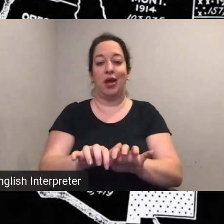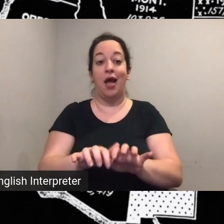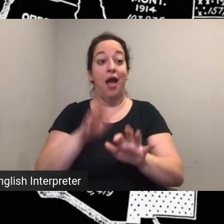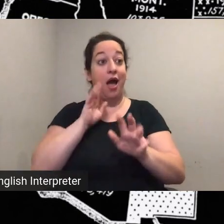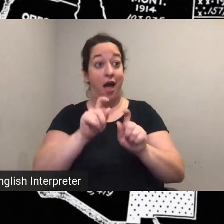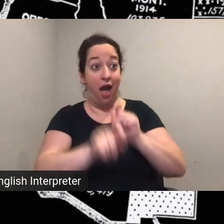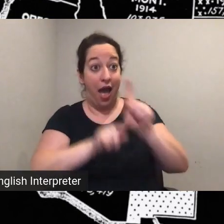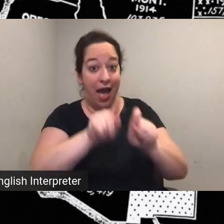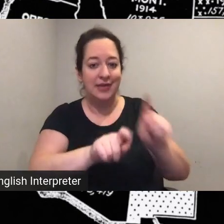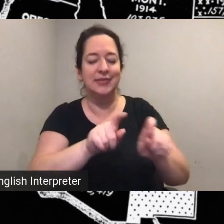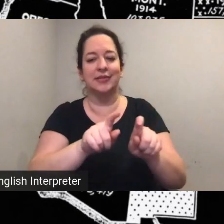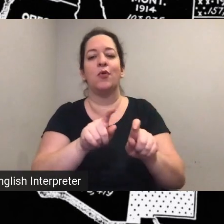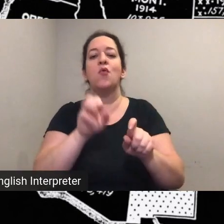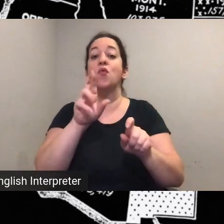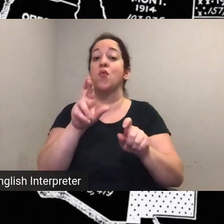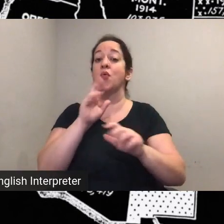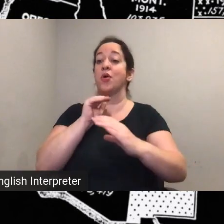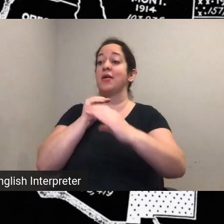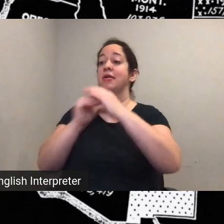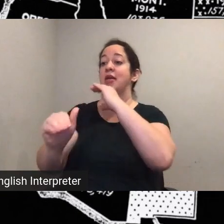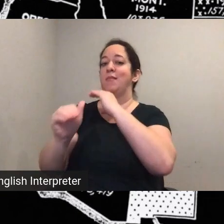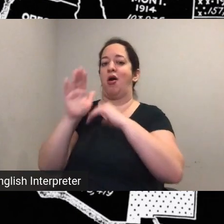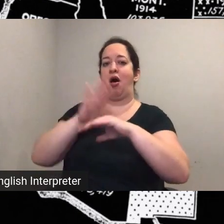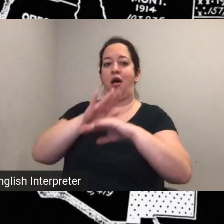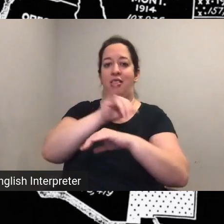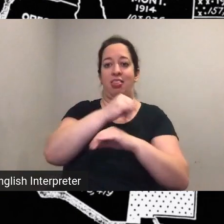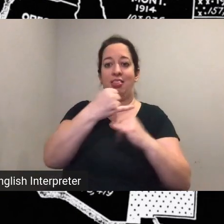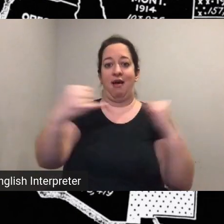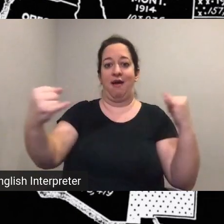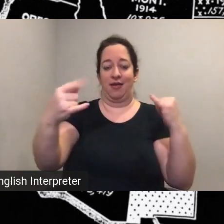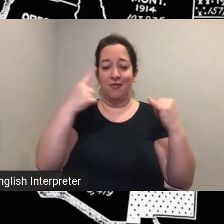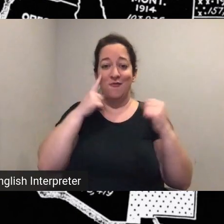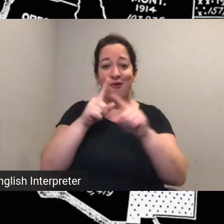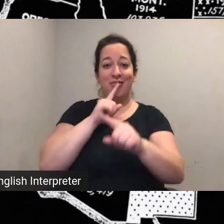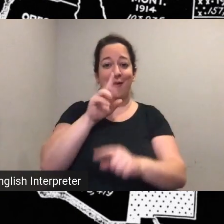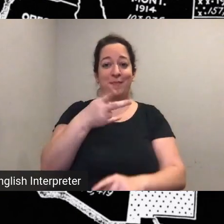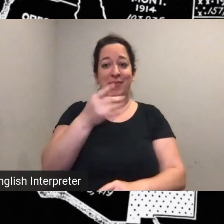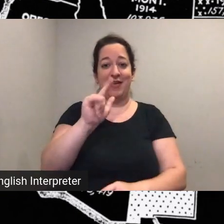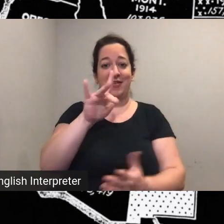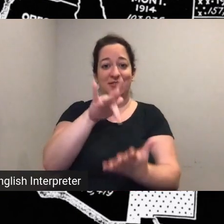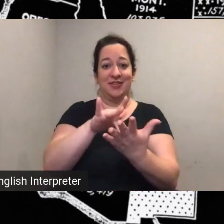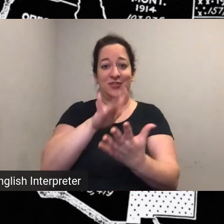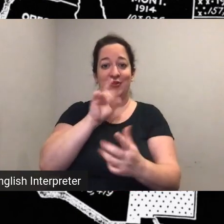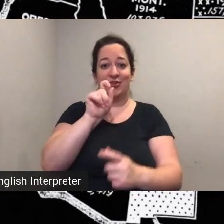at thepeelcenter.org you can also reach us on social media we are at the peel